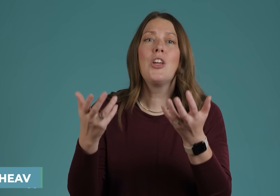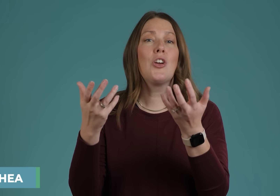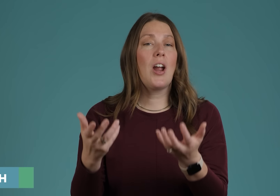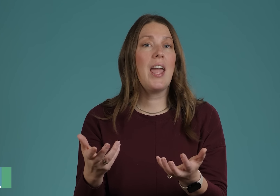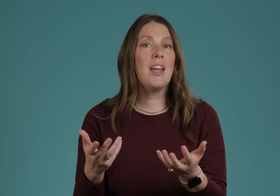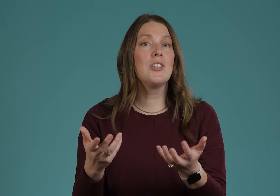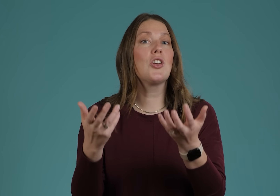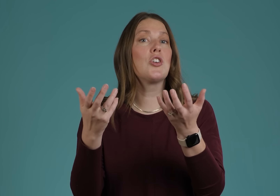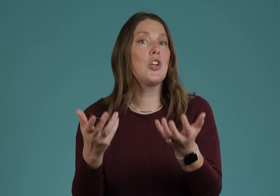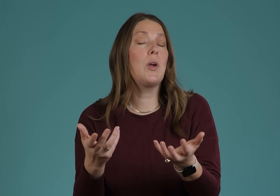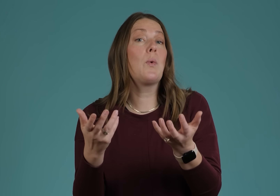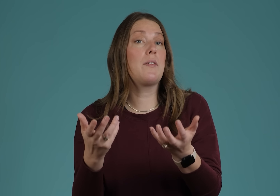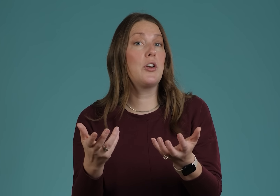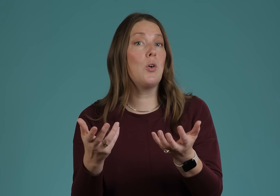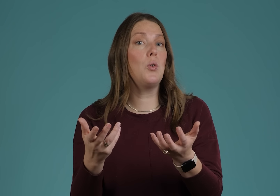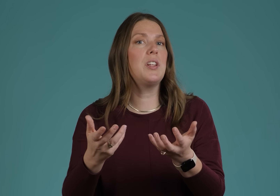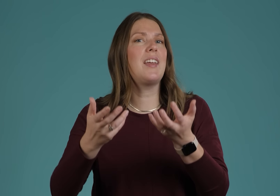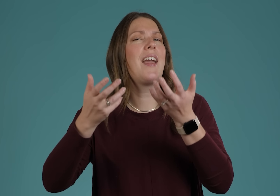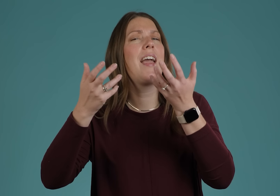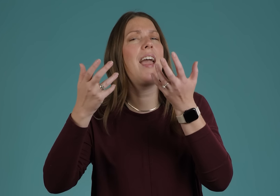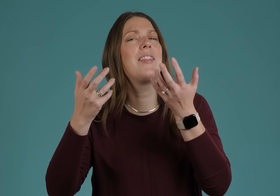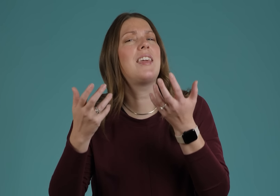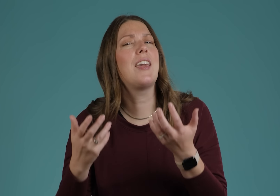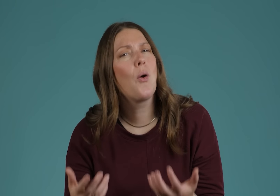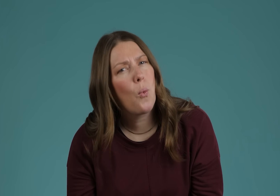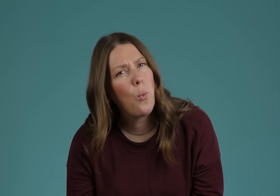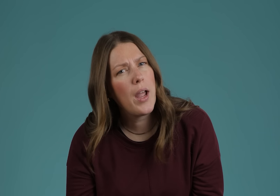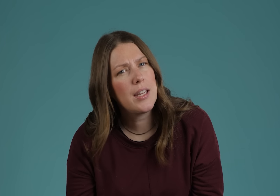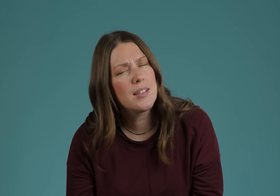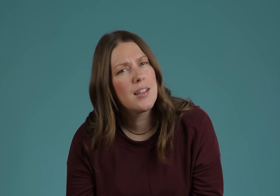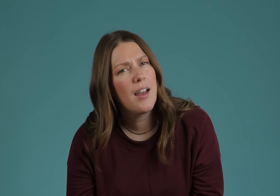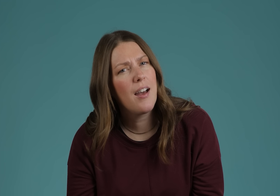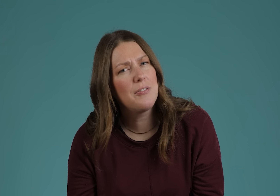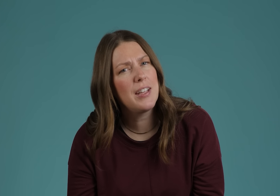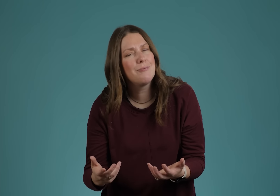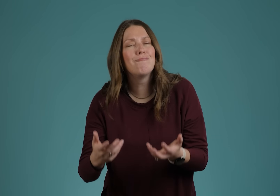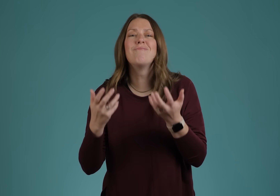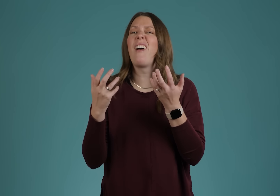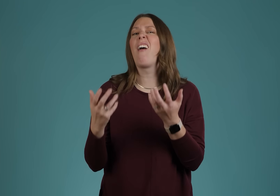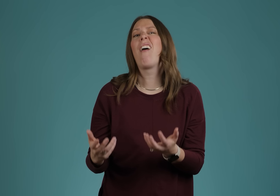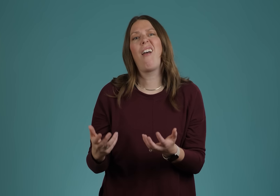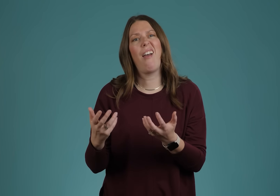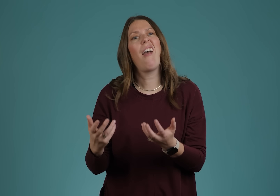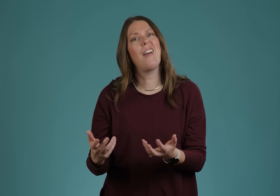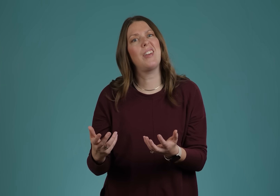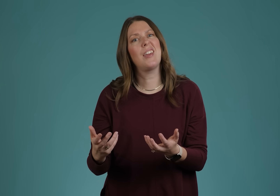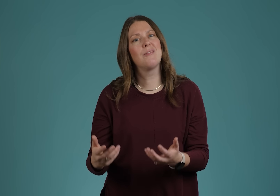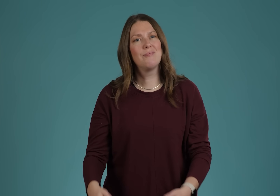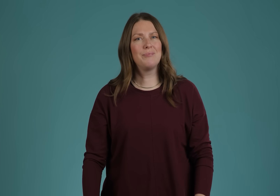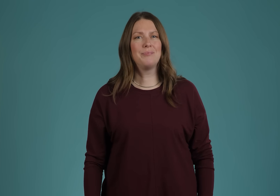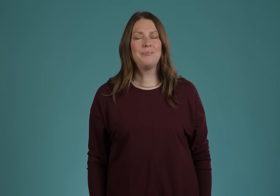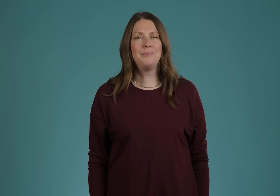Your hands are showing Whatever you're holding And the weight of it Heavy